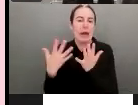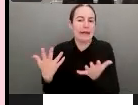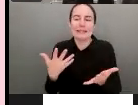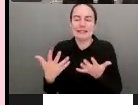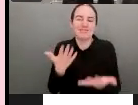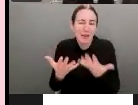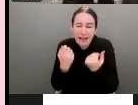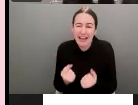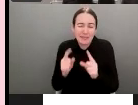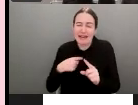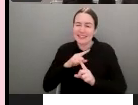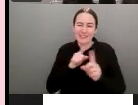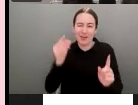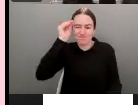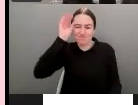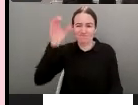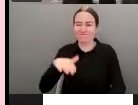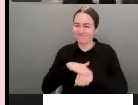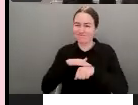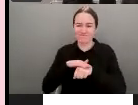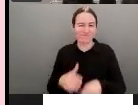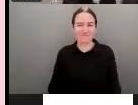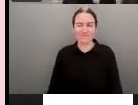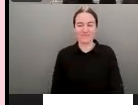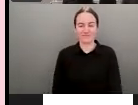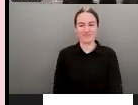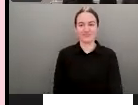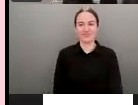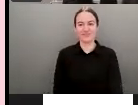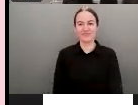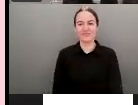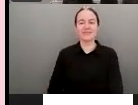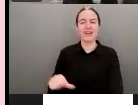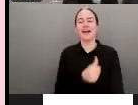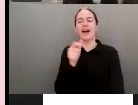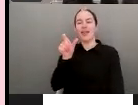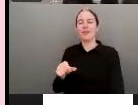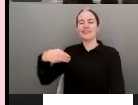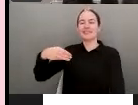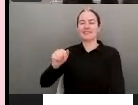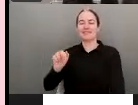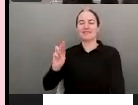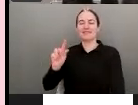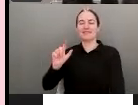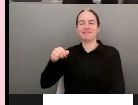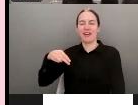a way. Malin knows.